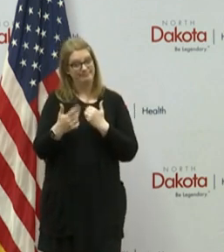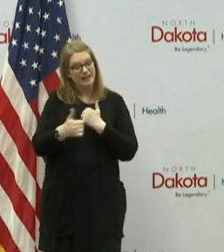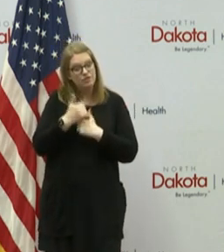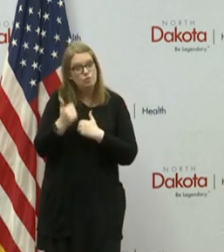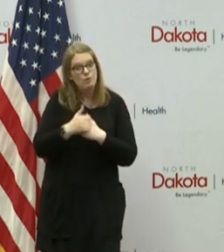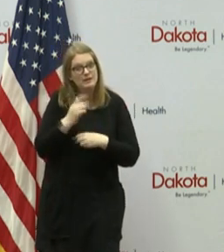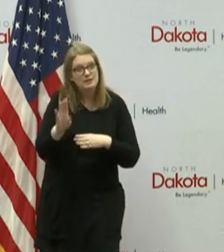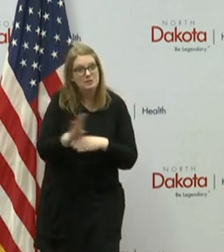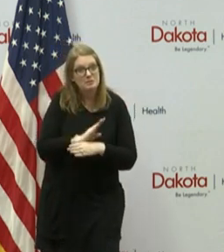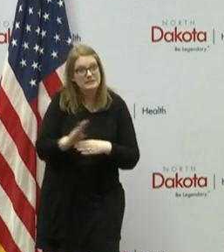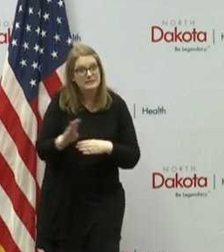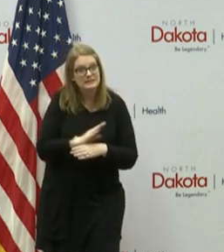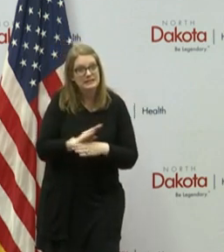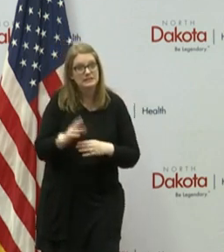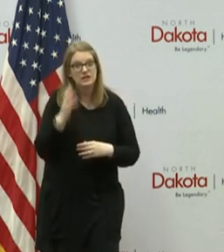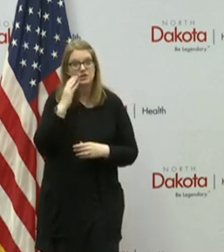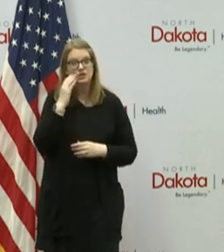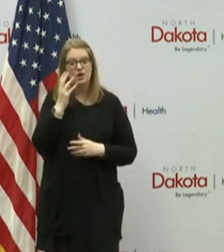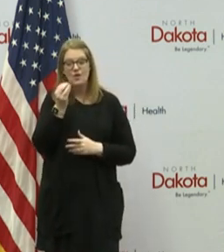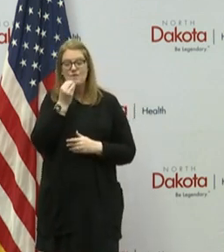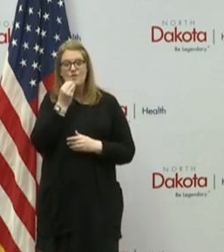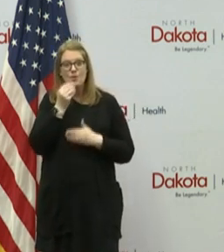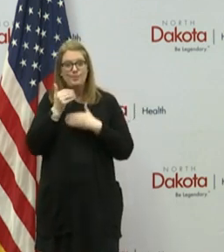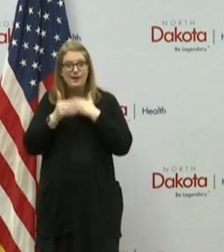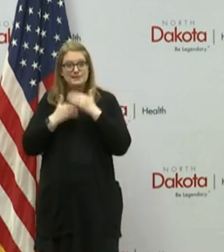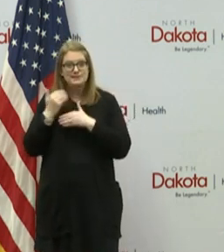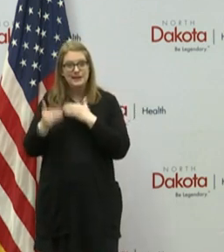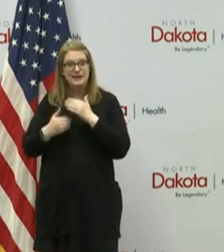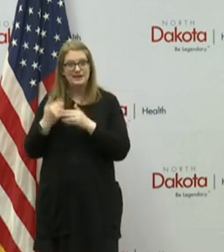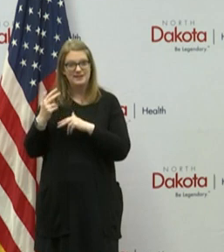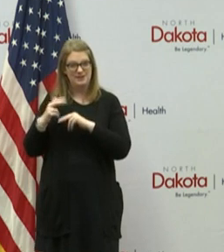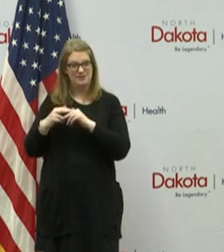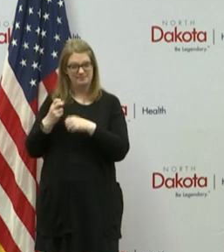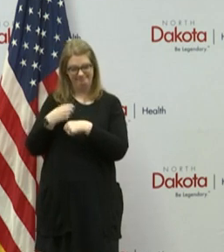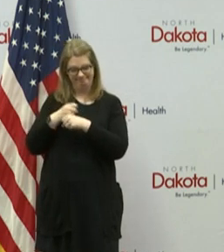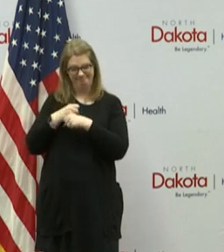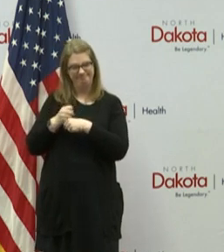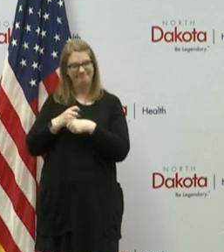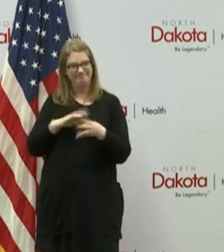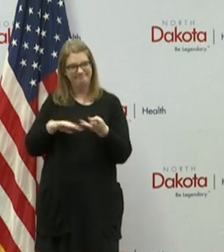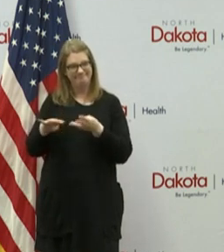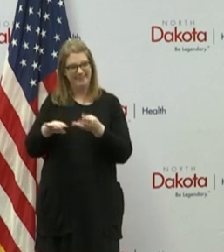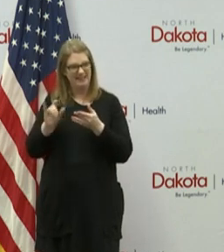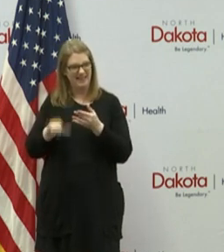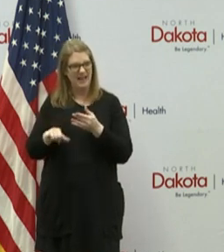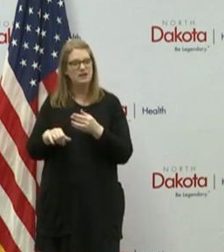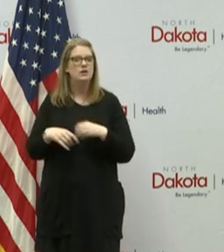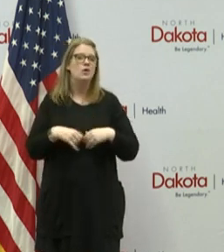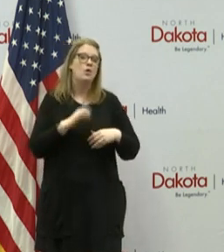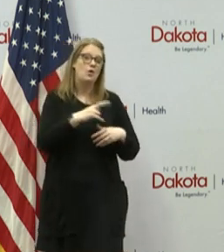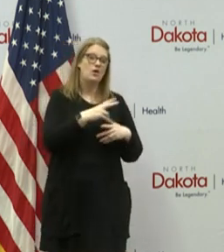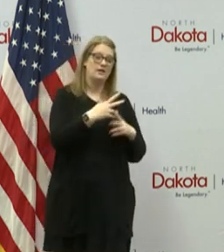IT IS NOT GOING AWAY. IT'S STILL REPRESENTS A THREAT TO INDIVIDUALS ESPECIALLY THOSE MOST VULNERABLE AND CAN ALSO REPRESENT A THREAT TO